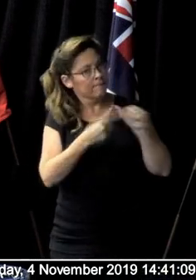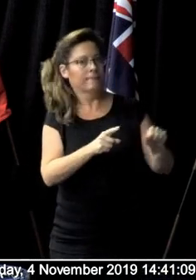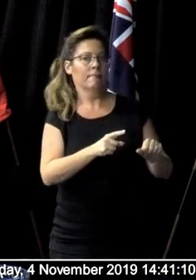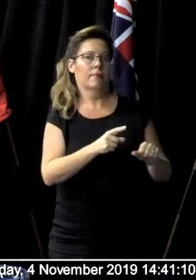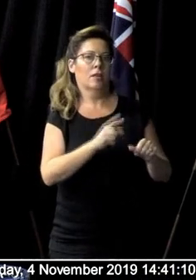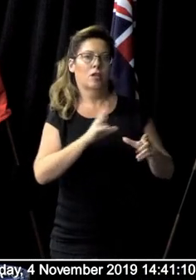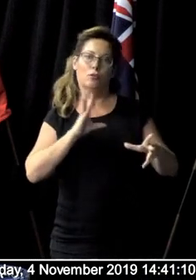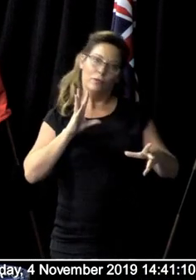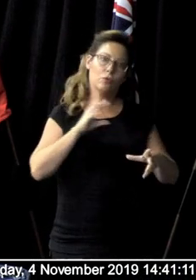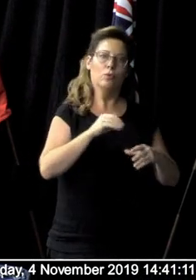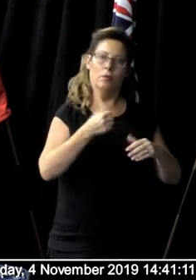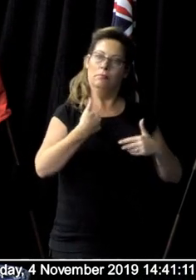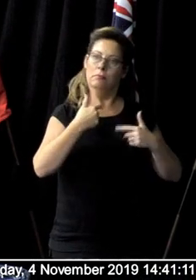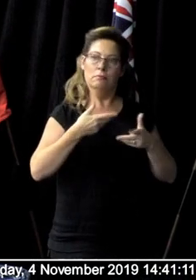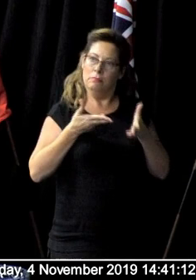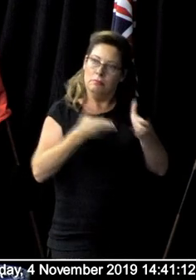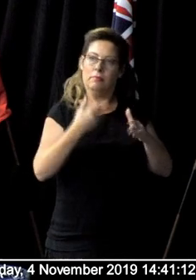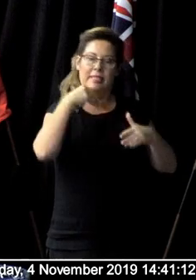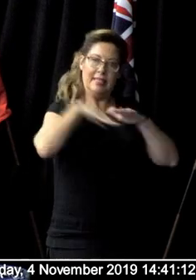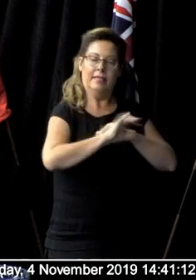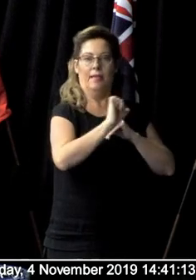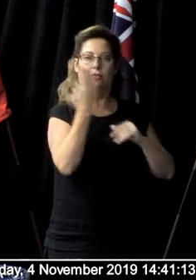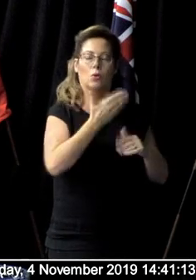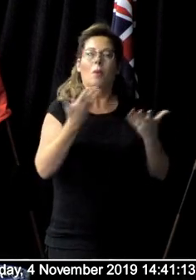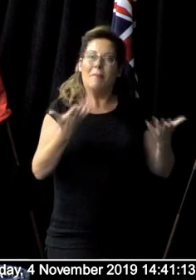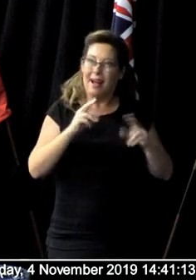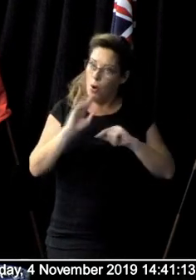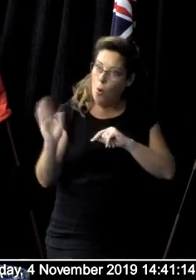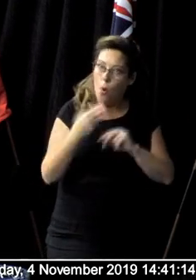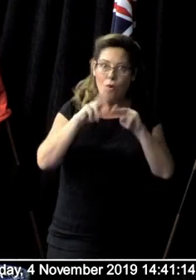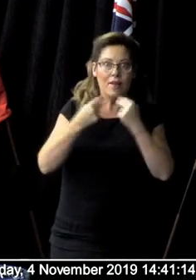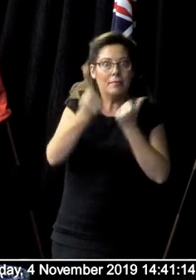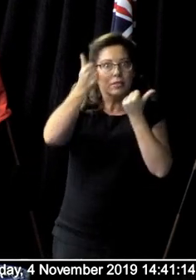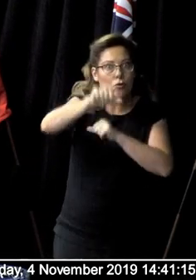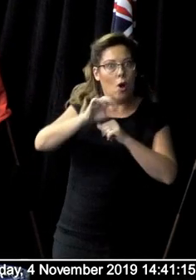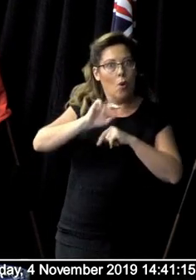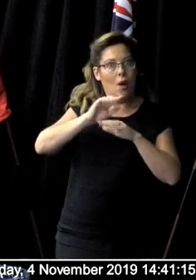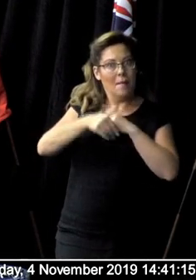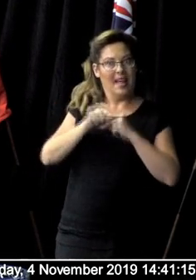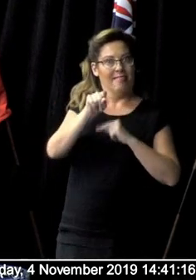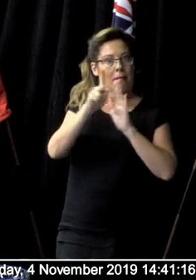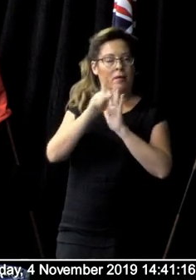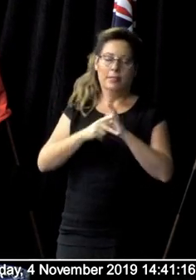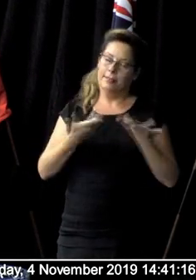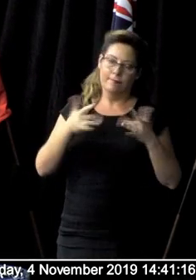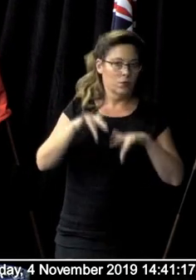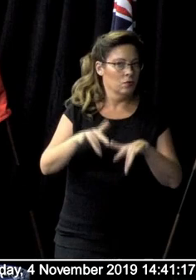policy. And certainly families have still had to make that case to go back to the